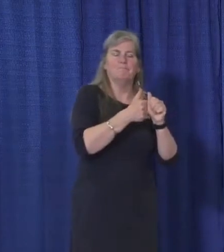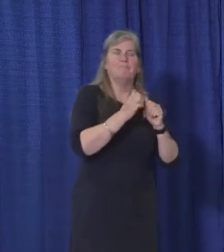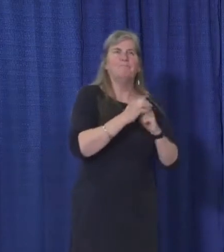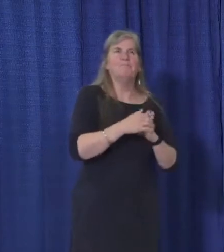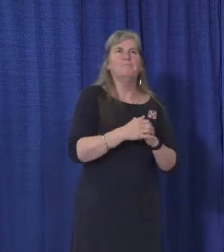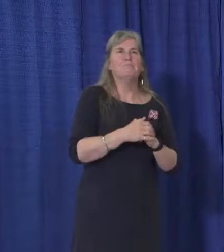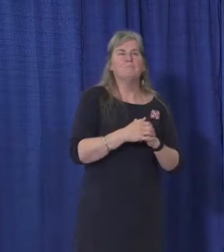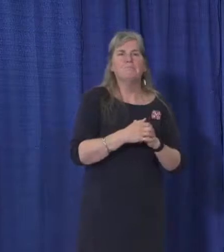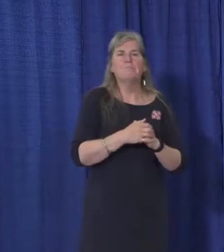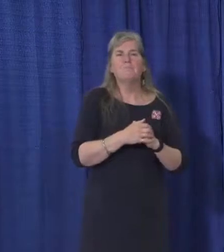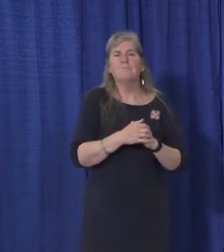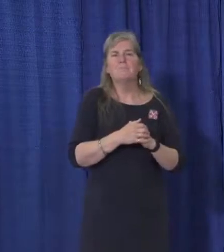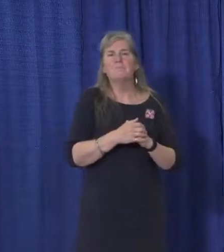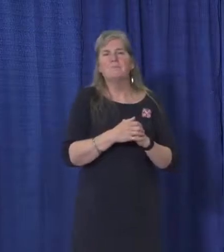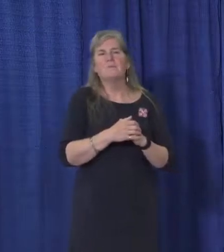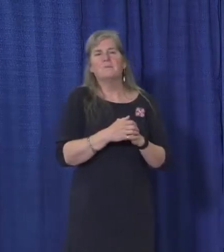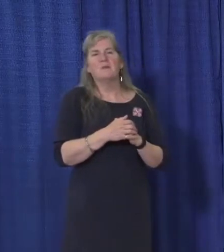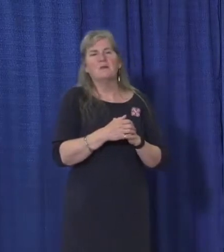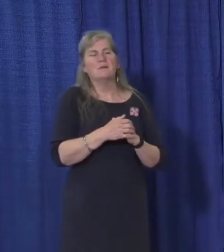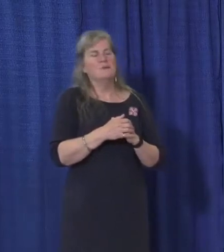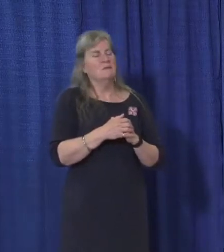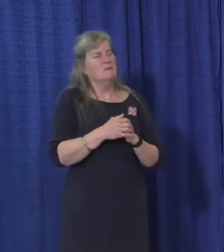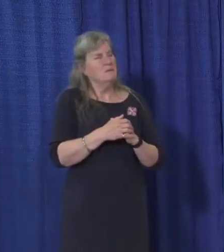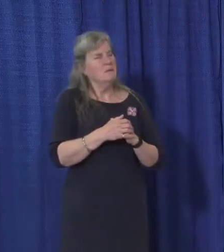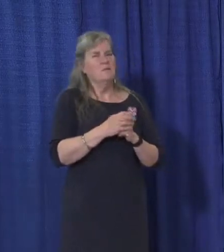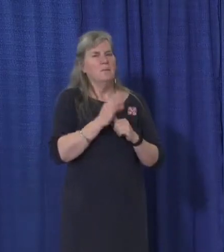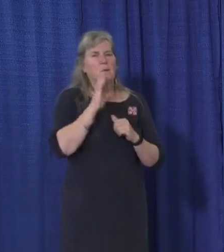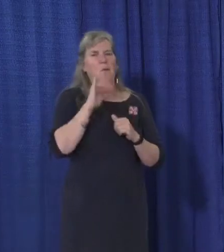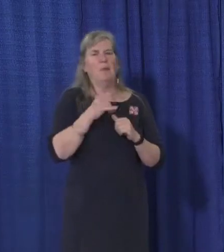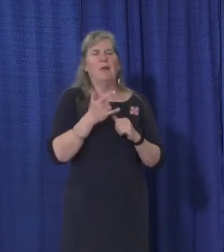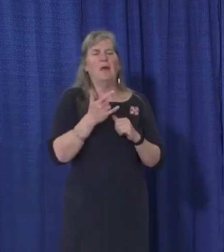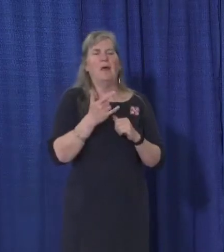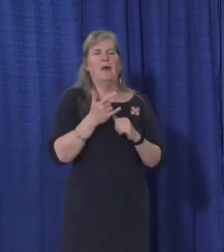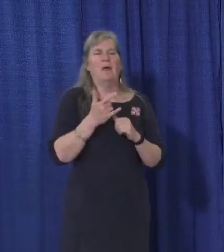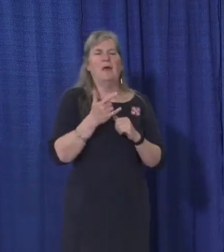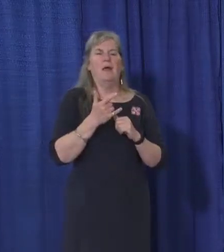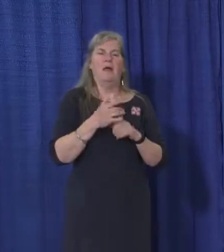this. And it is so important to help